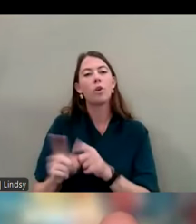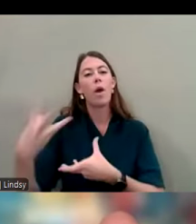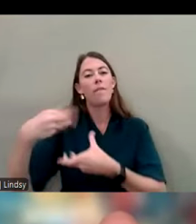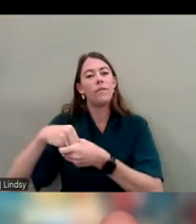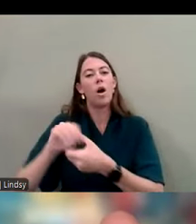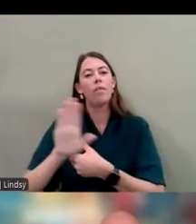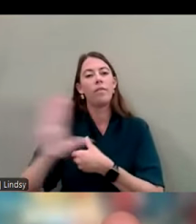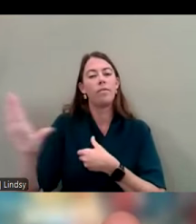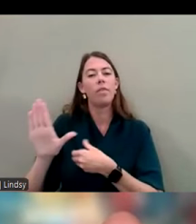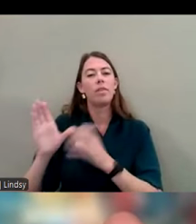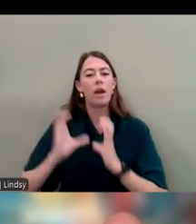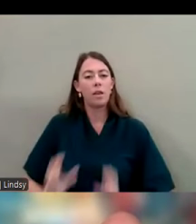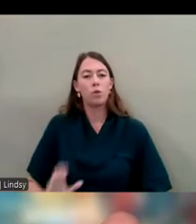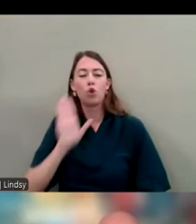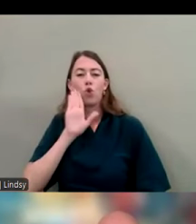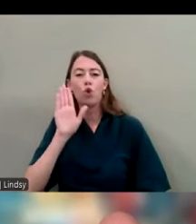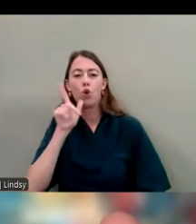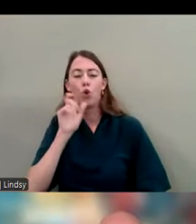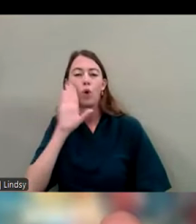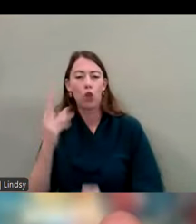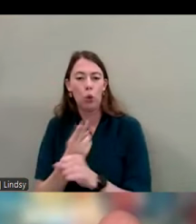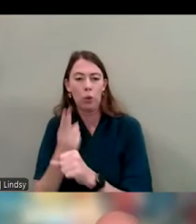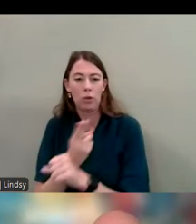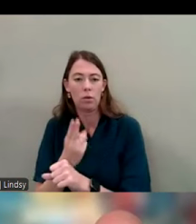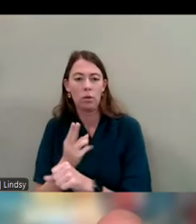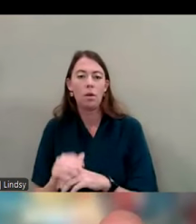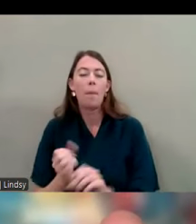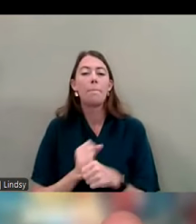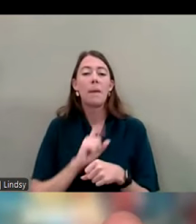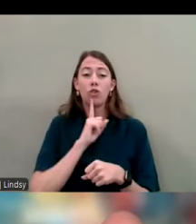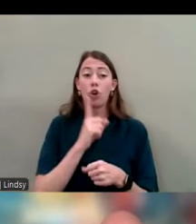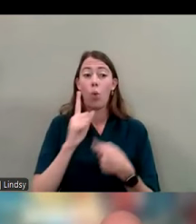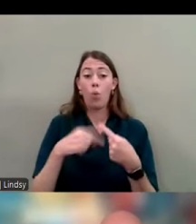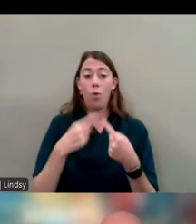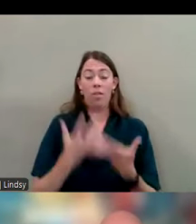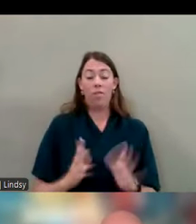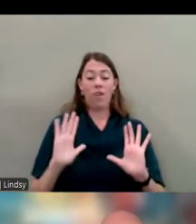sure that what you are putting out there on production is accessible for all of the